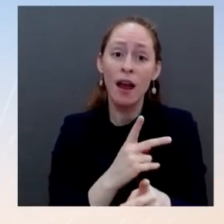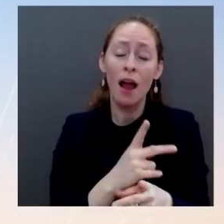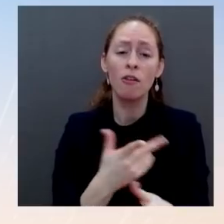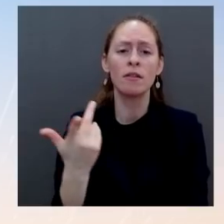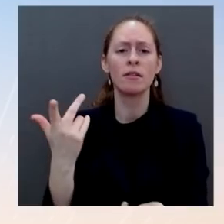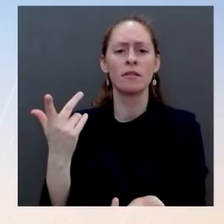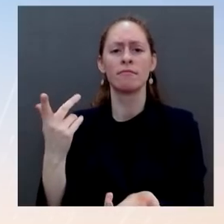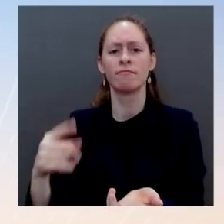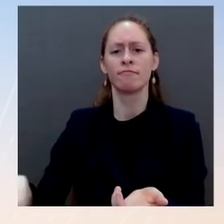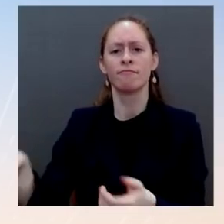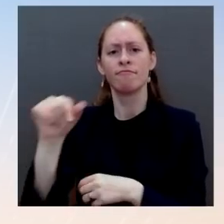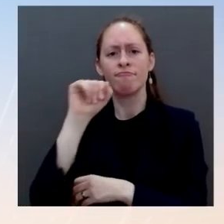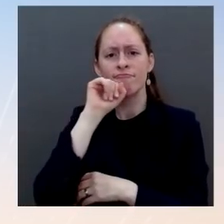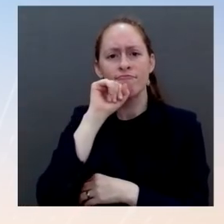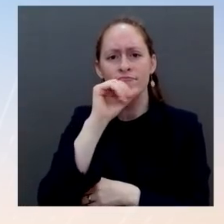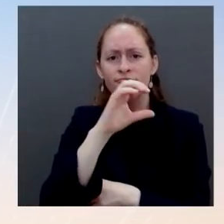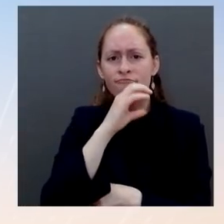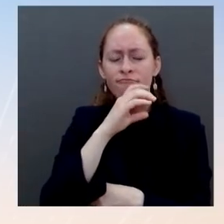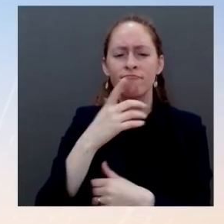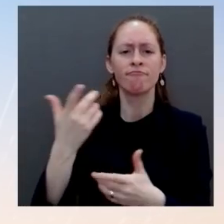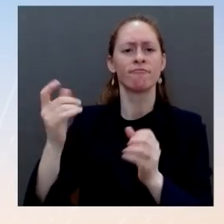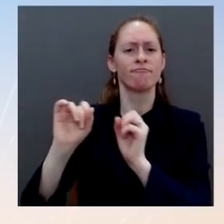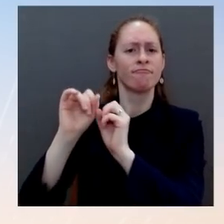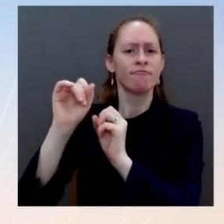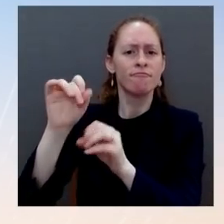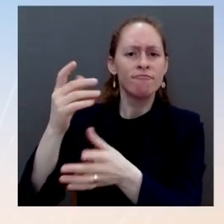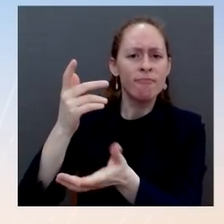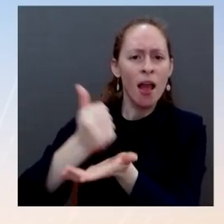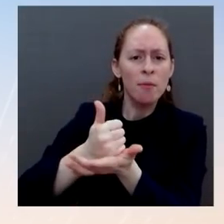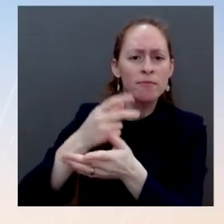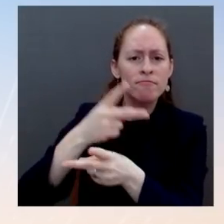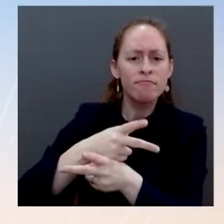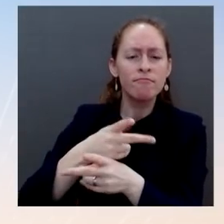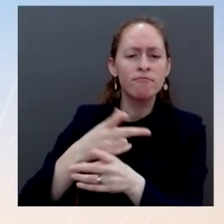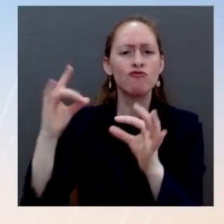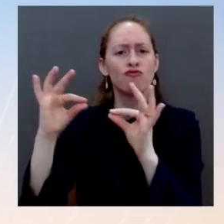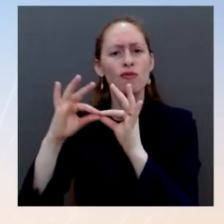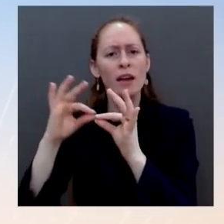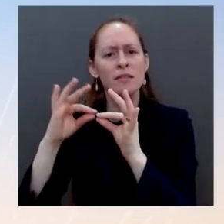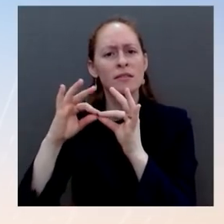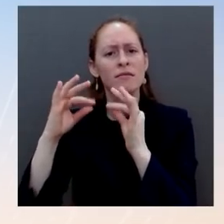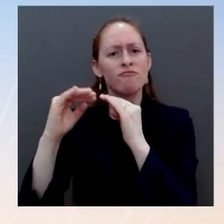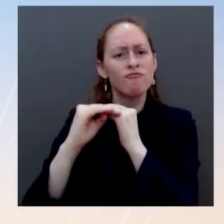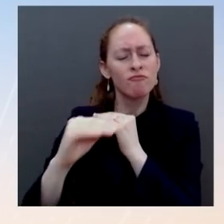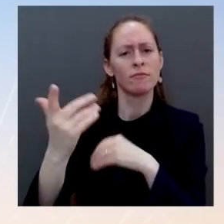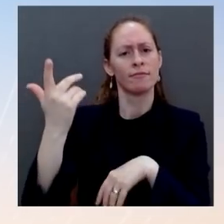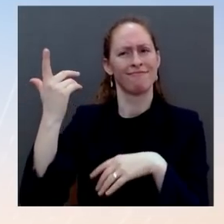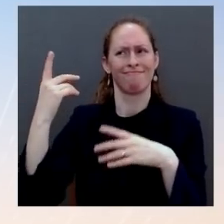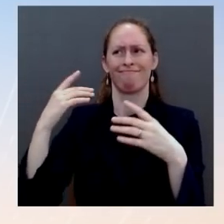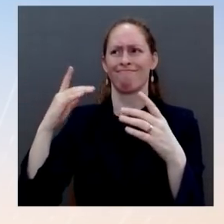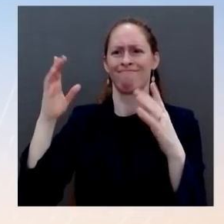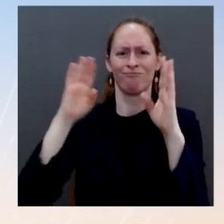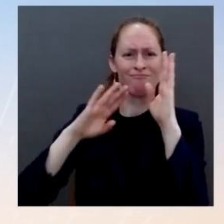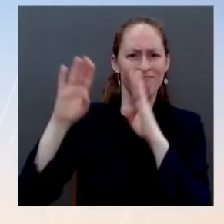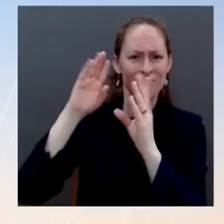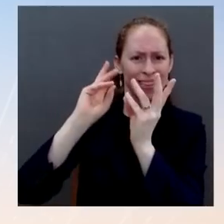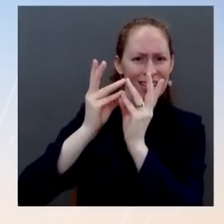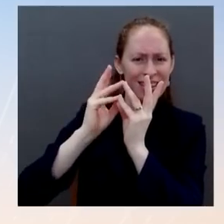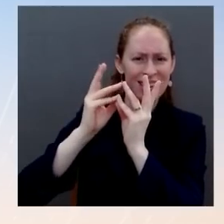the climate crisis. Every -- it is about a choice in this country, and we'd rather be us than them in that case. Go ahead.